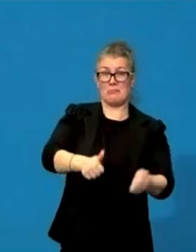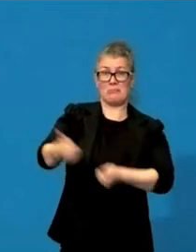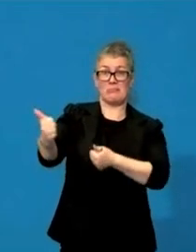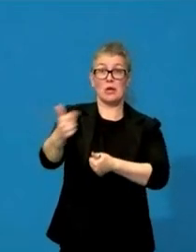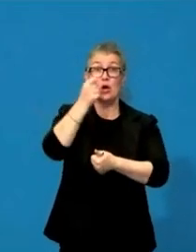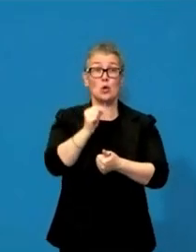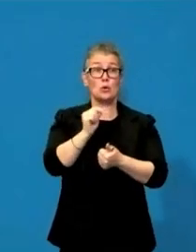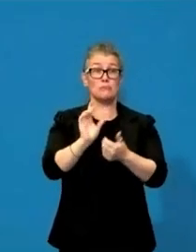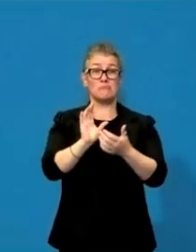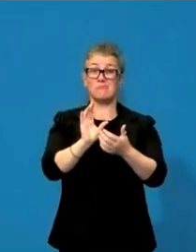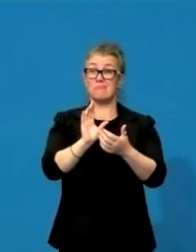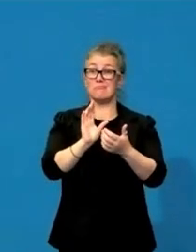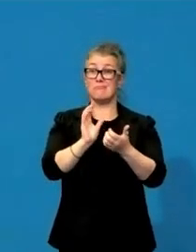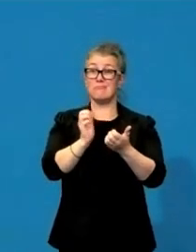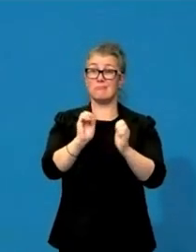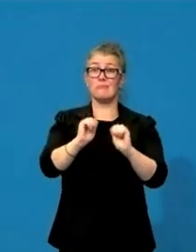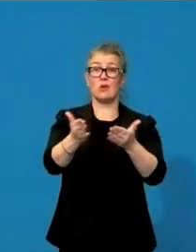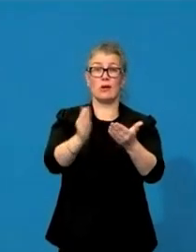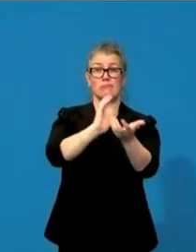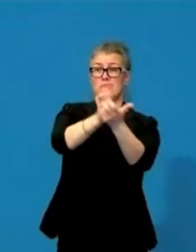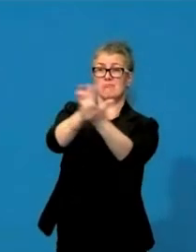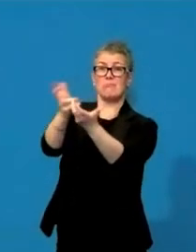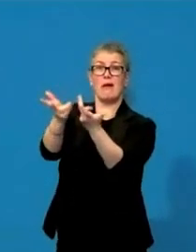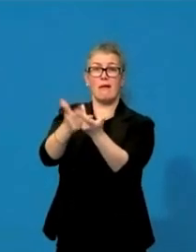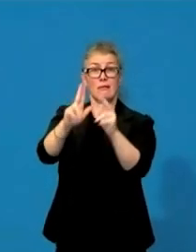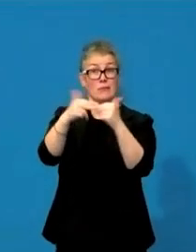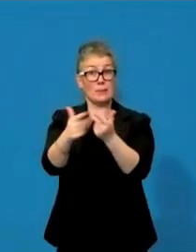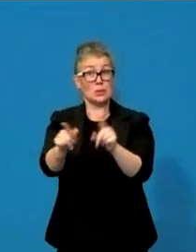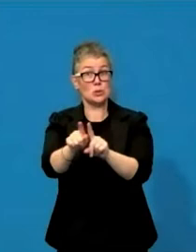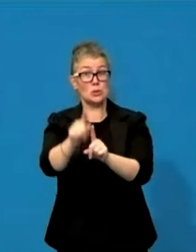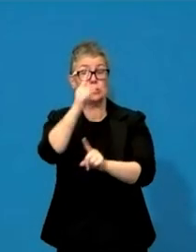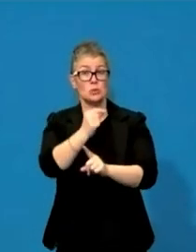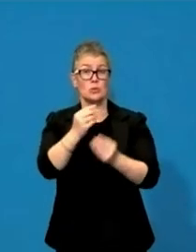lot of other families in your area, with sufficient training and support?